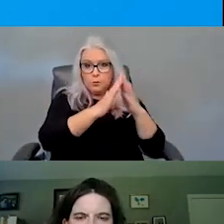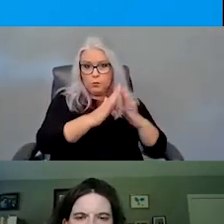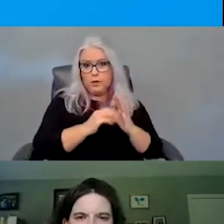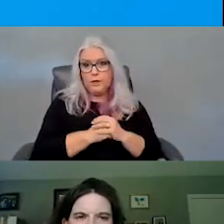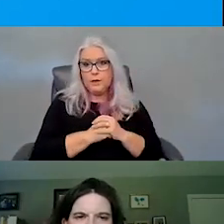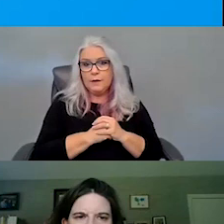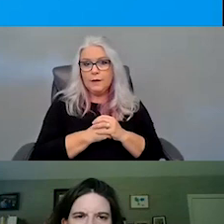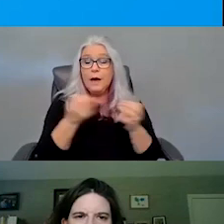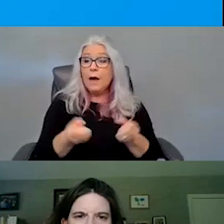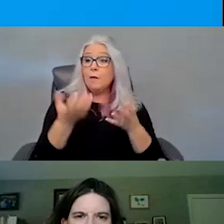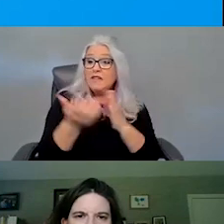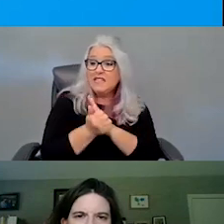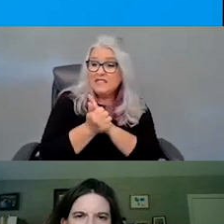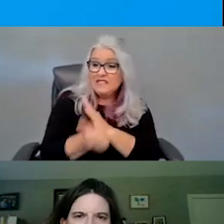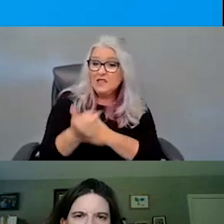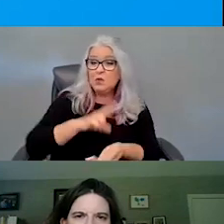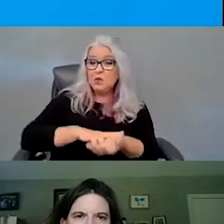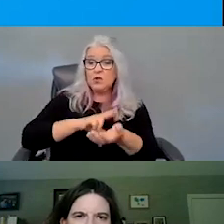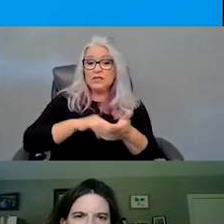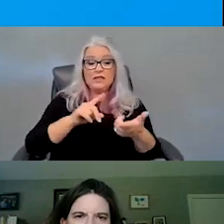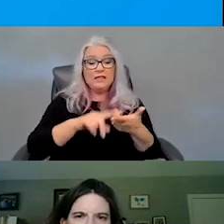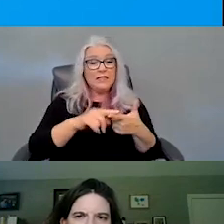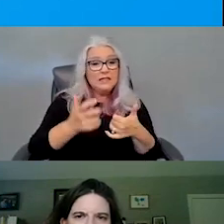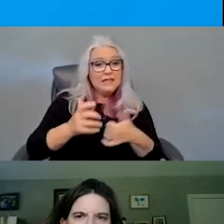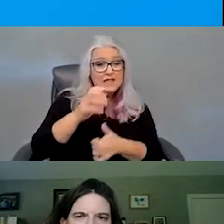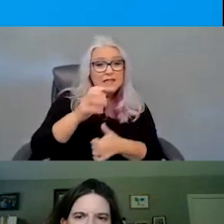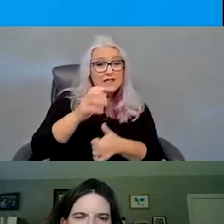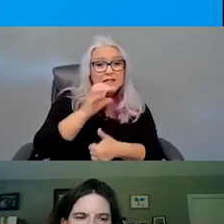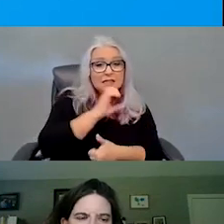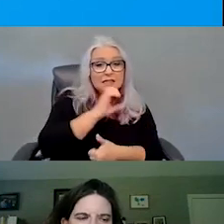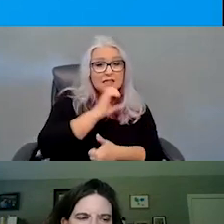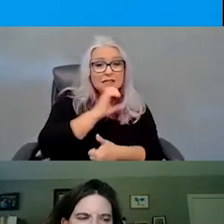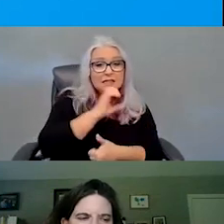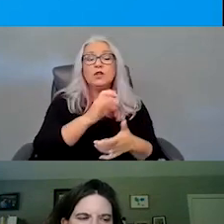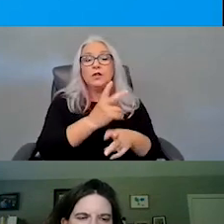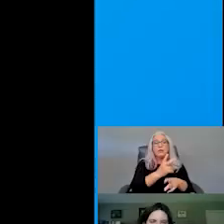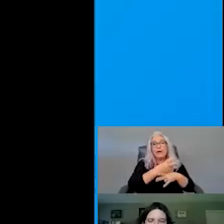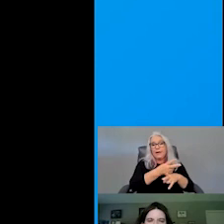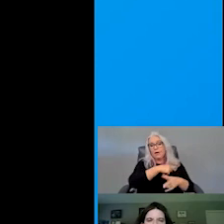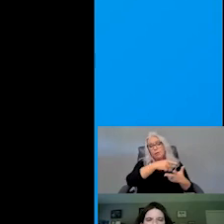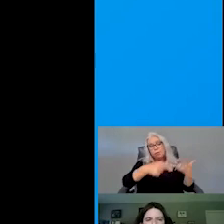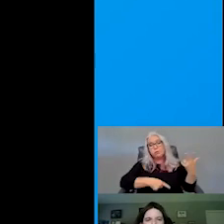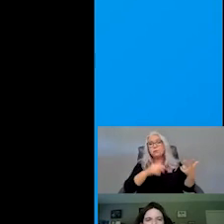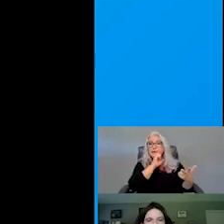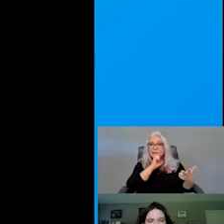skilled nursing facilities, senior care, assisted living, across the plethora of senior services. Developmental